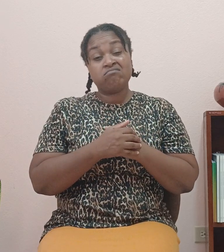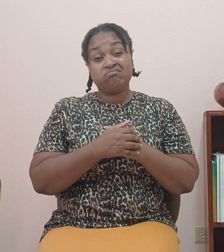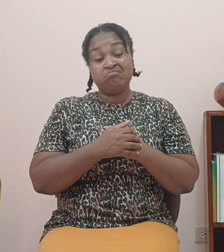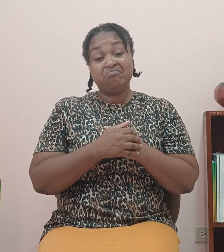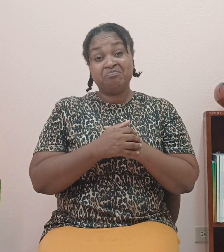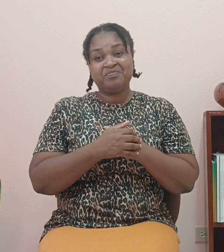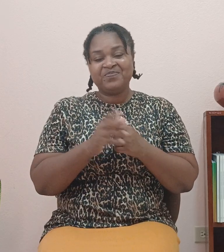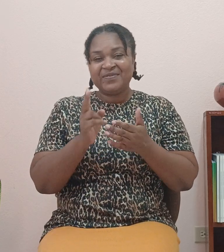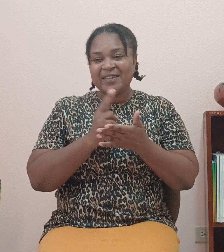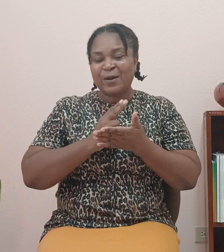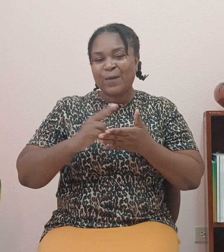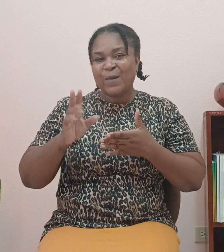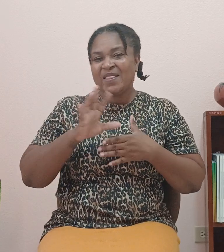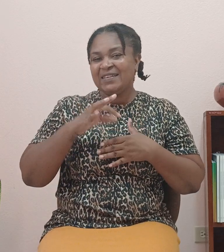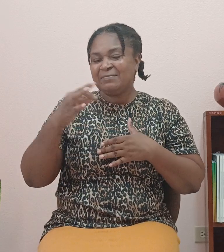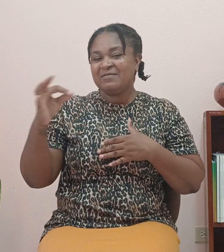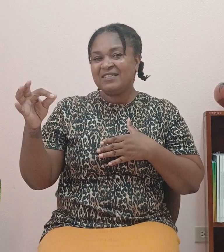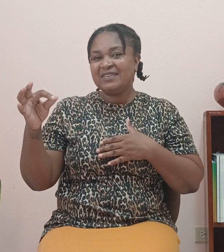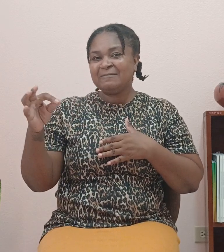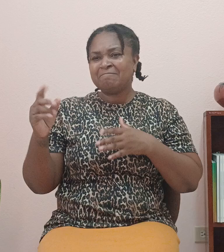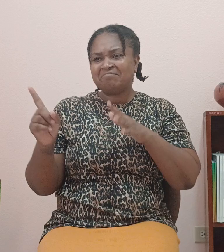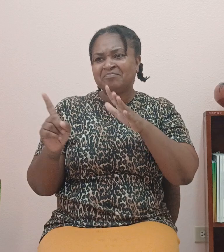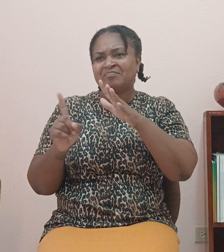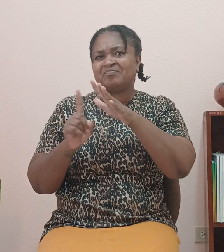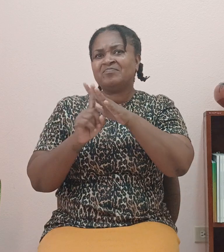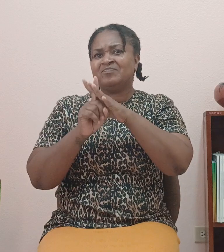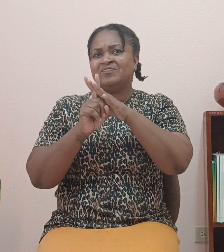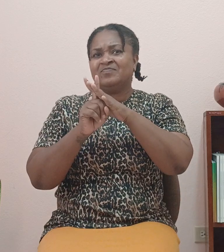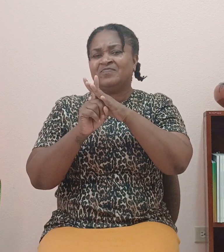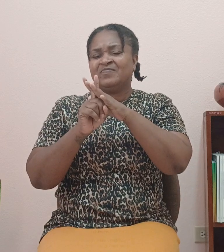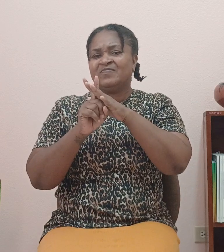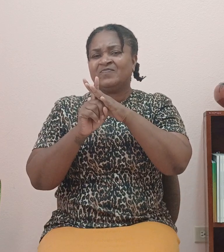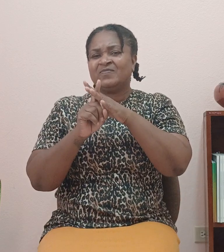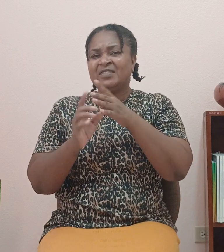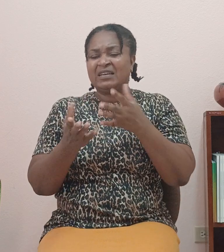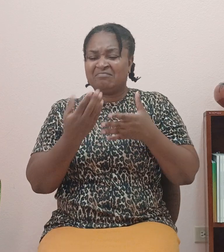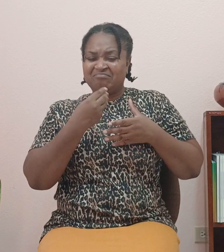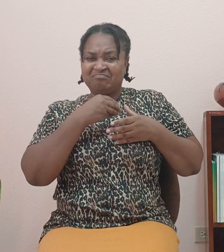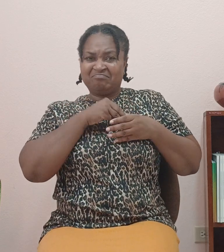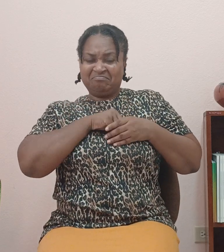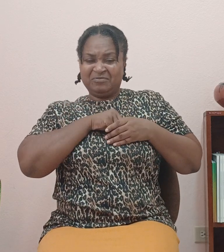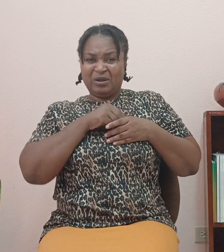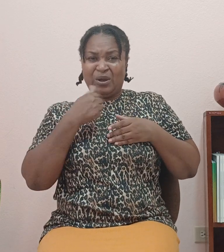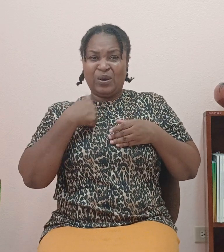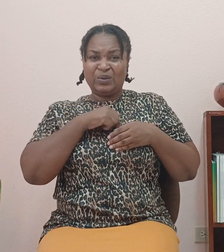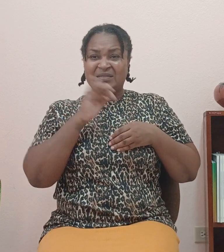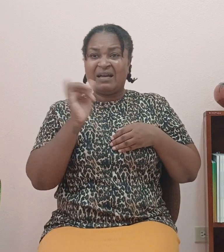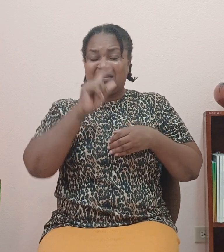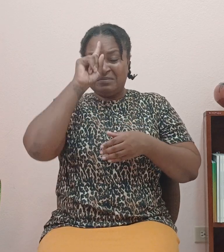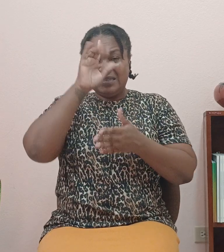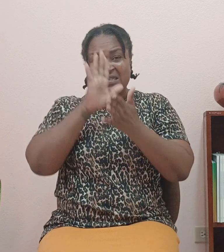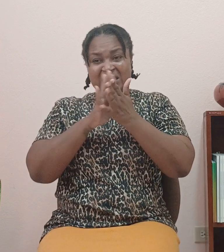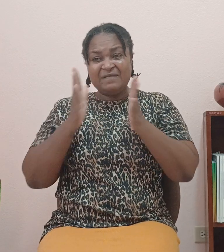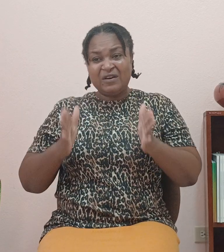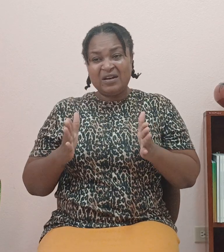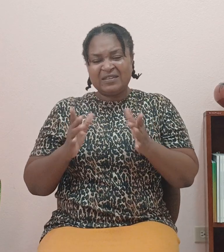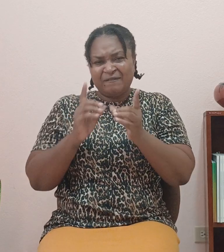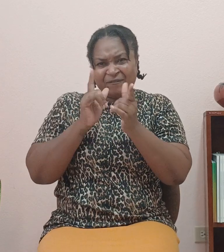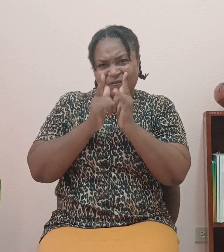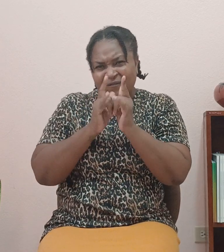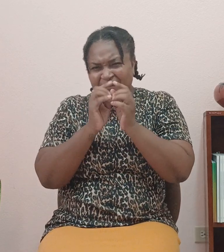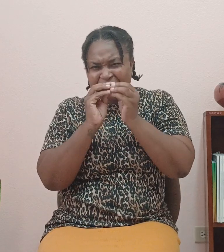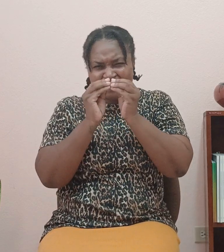The Holy Spirit came, inhabited us as believers and refined us. He